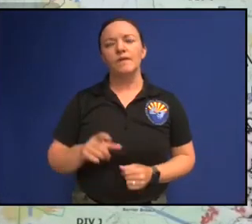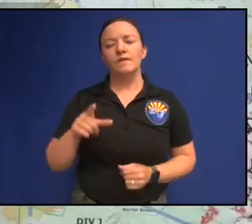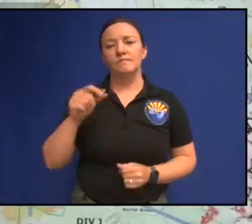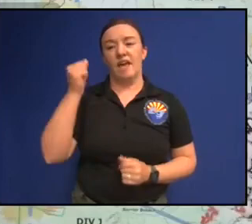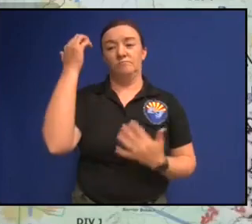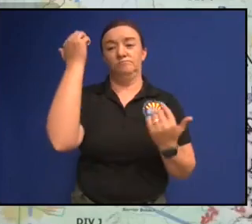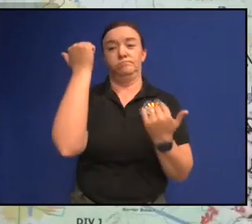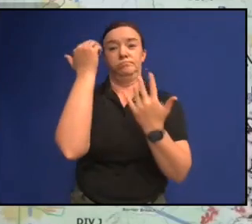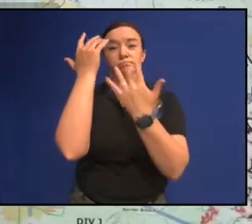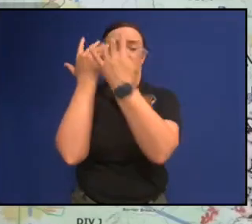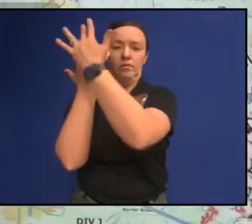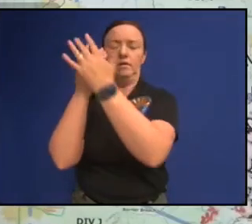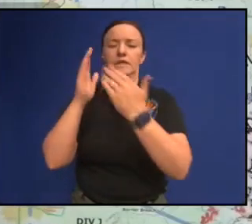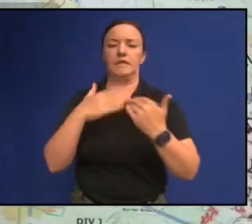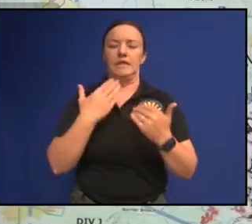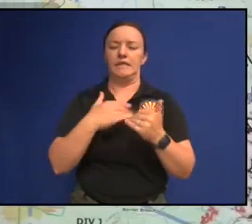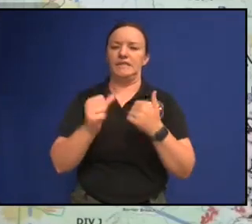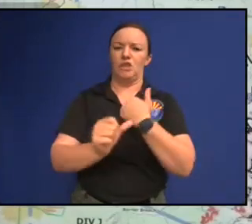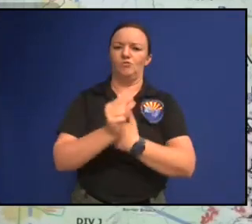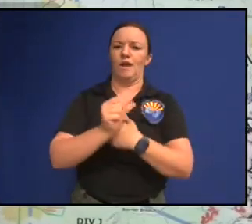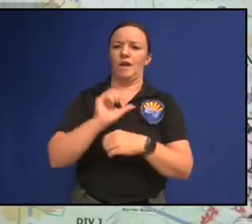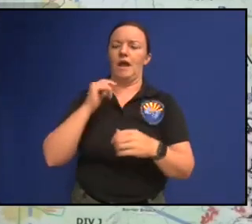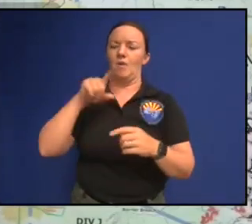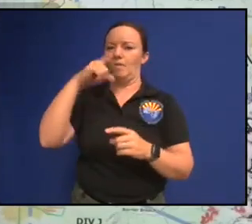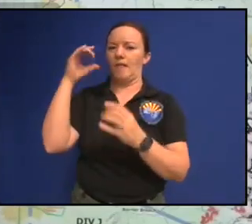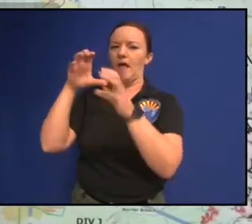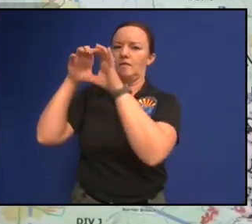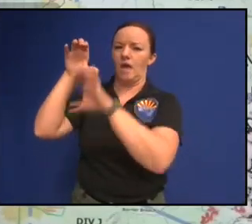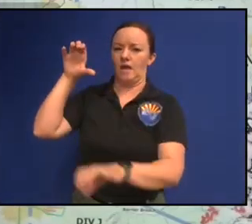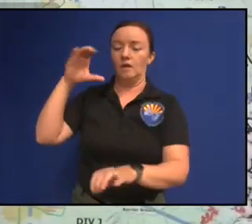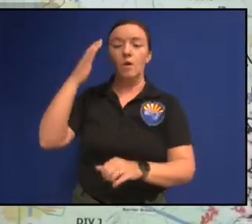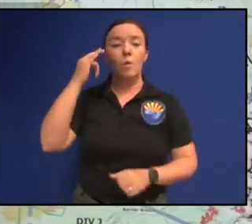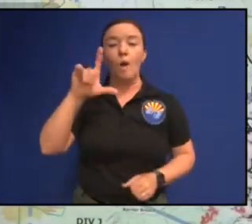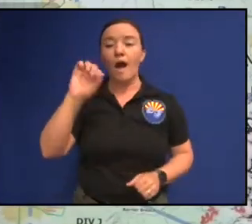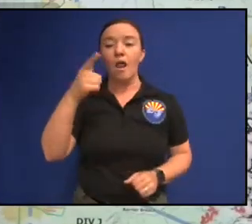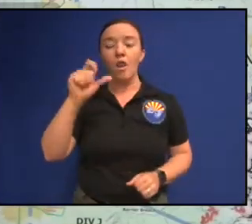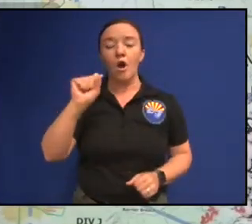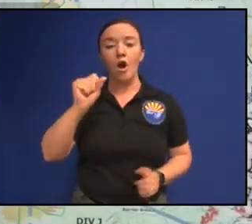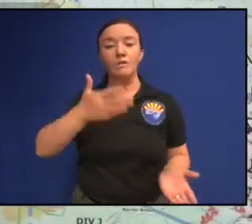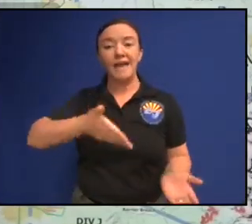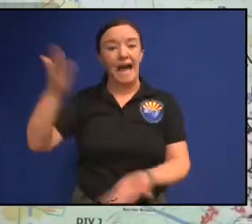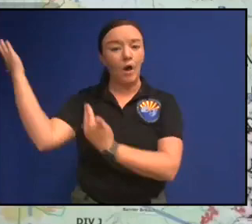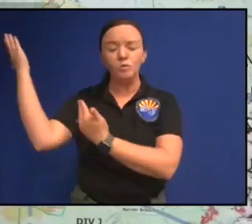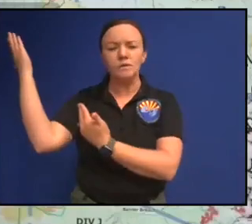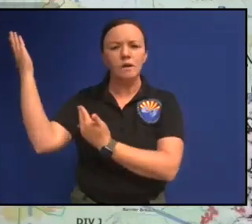THEY ARE THREATENING THE LINE. YOU CANNOT LEAVE THAT MATERIAL ON THE GROUND. THAT WOULD THREATEN THE LINE.